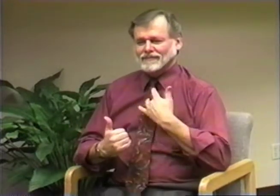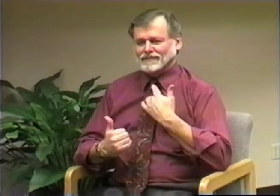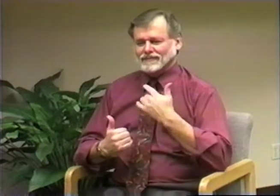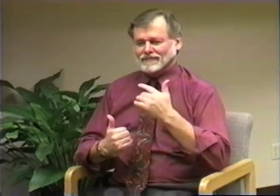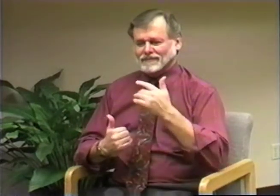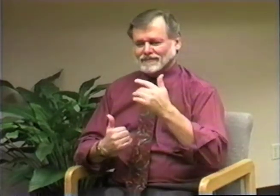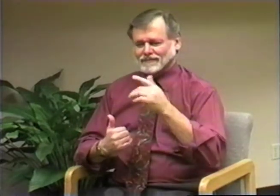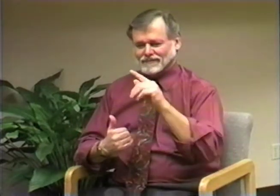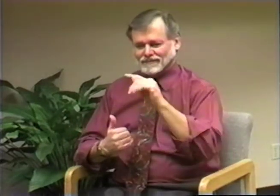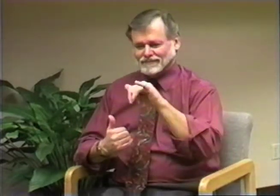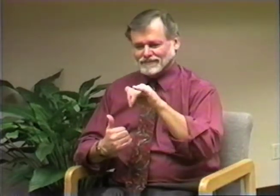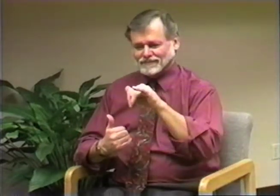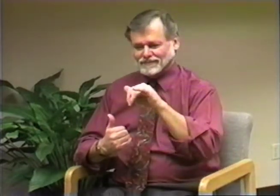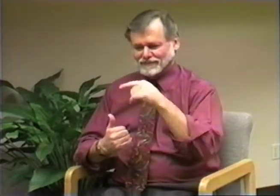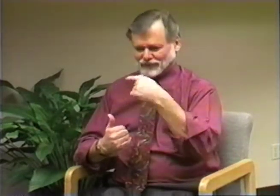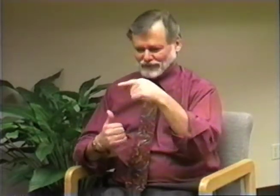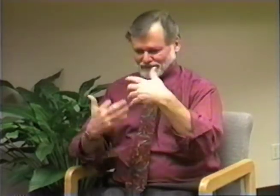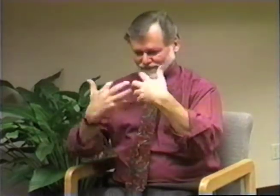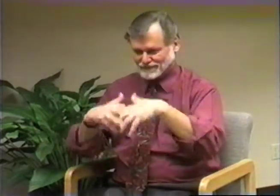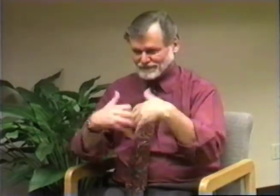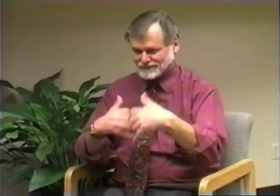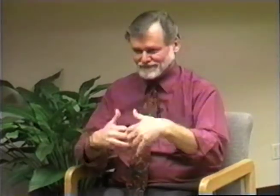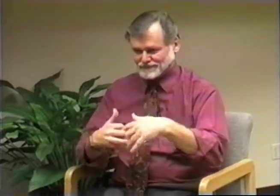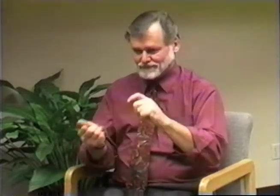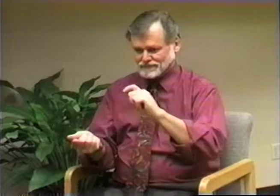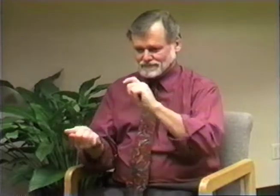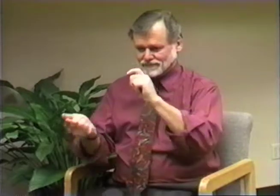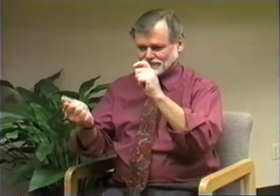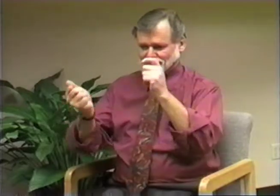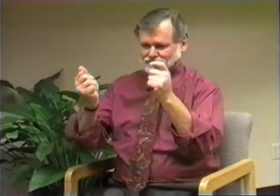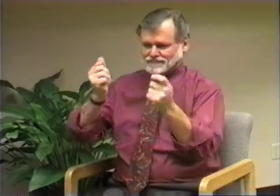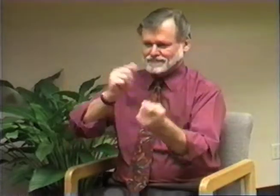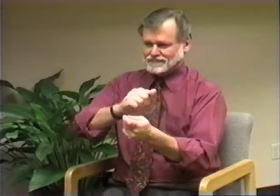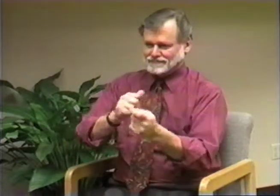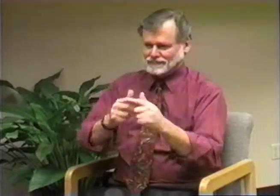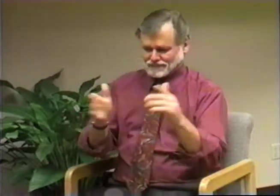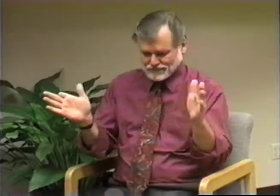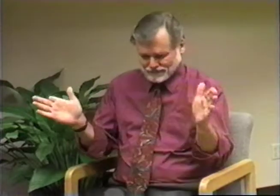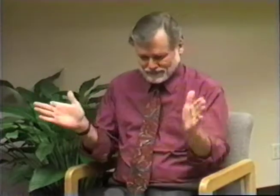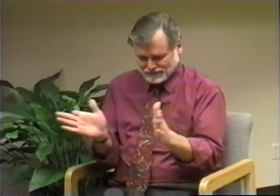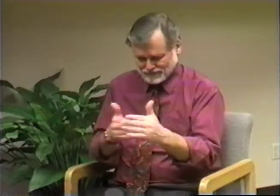What do you think about the old green machines